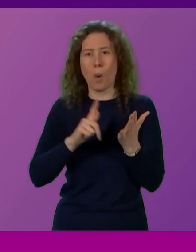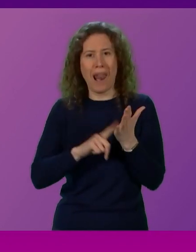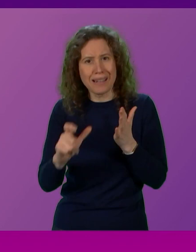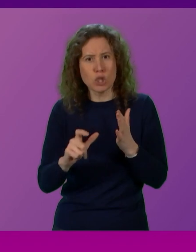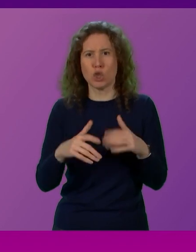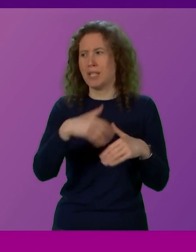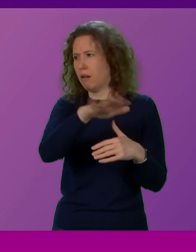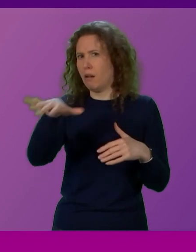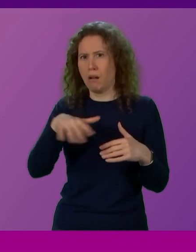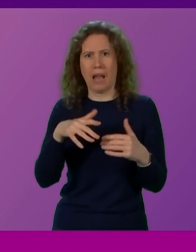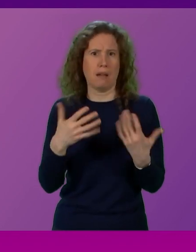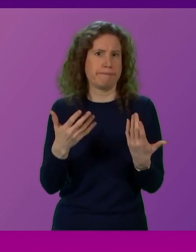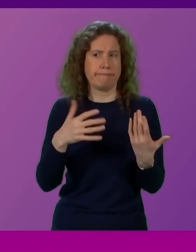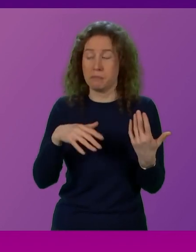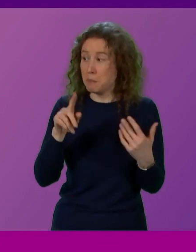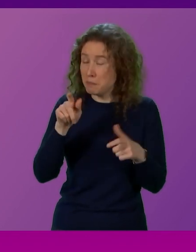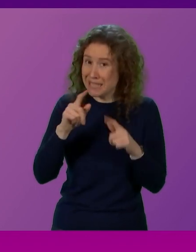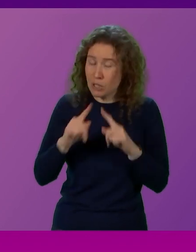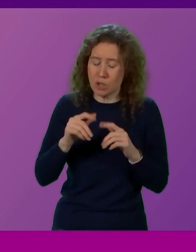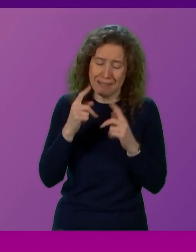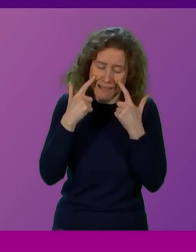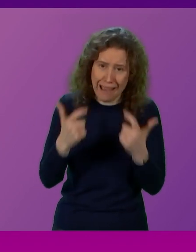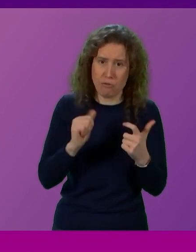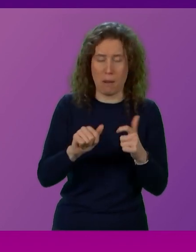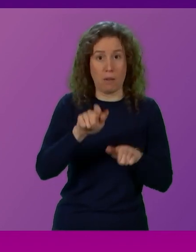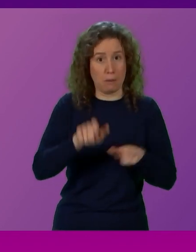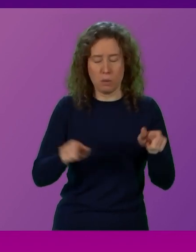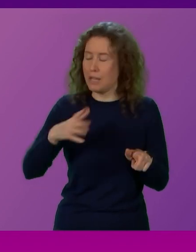Teachers care deeply about their pupils, and closing the gates is the last thing that they